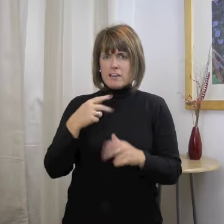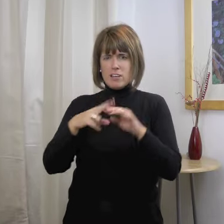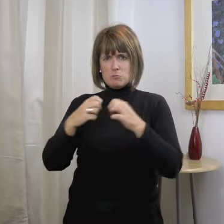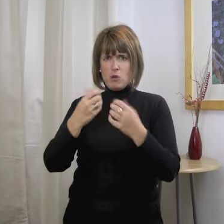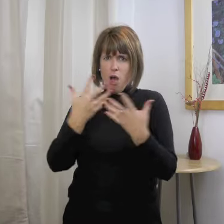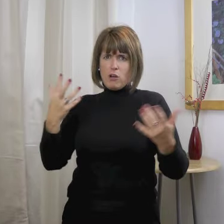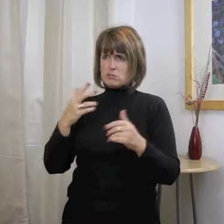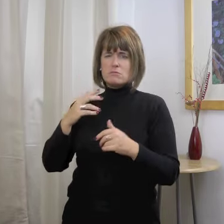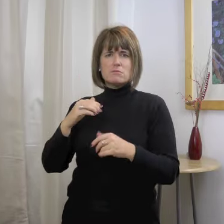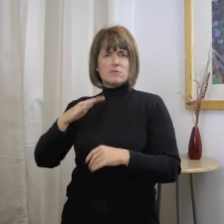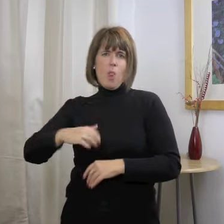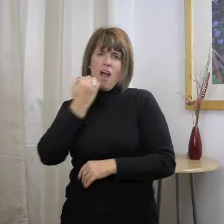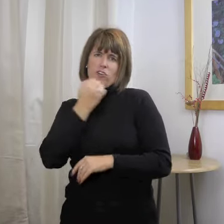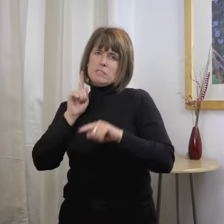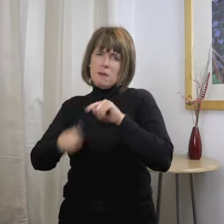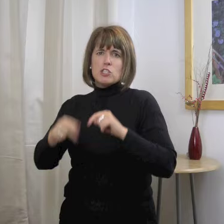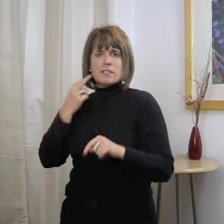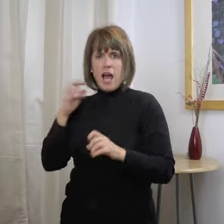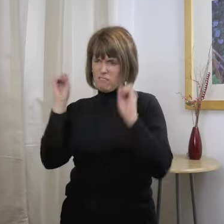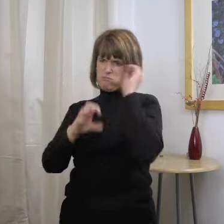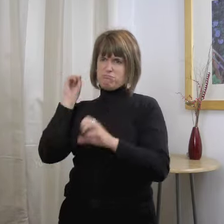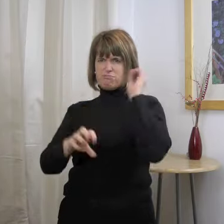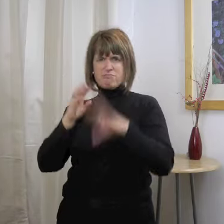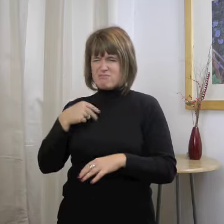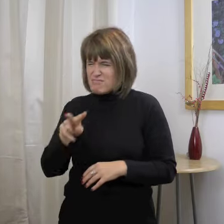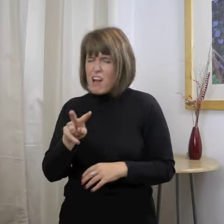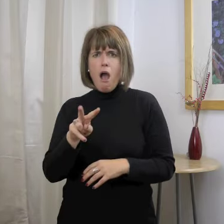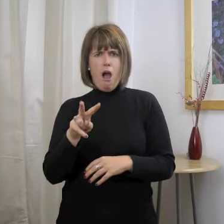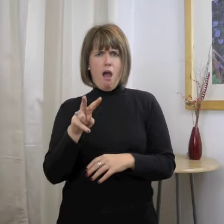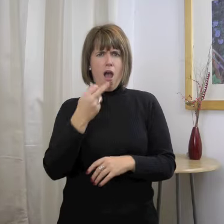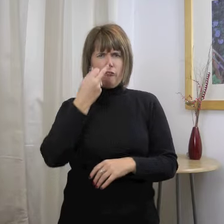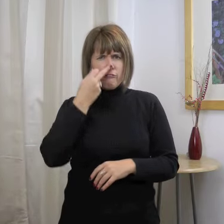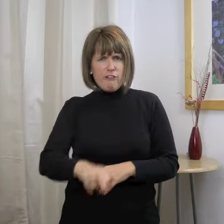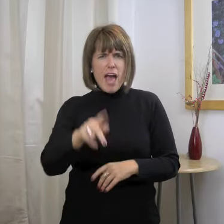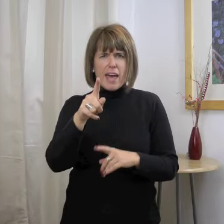Very quickly, I spotted on Facebook there were lots of comments from Deaf people, especially from those in South Africa sending messages saying "Fake! His